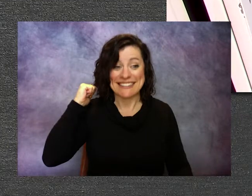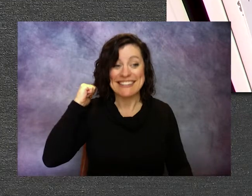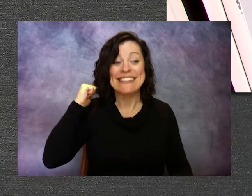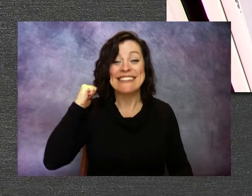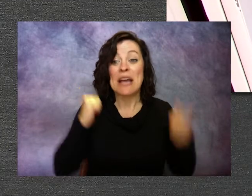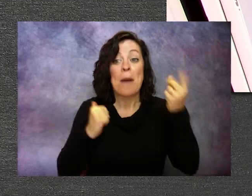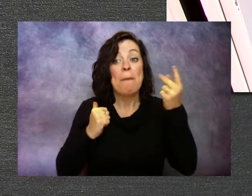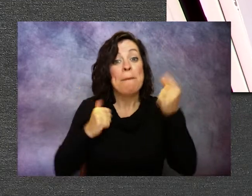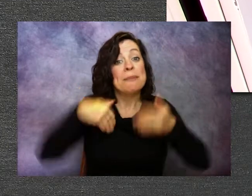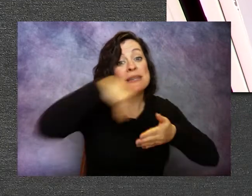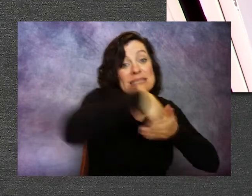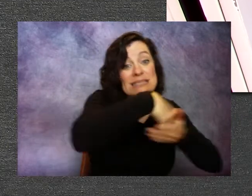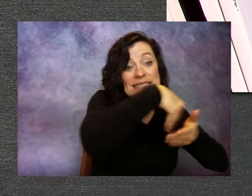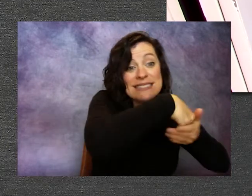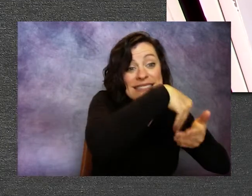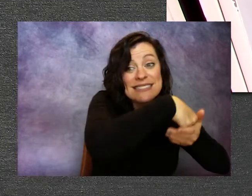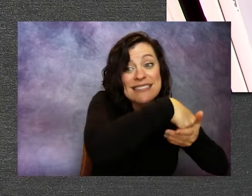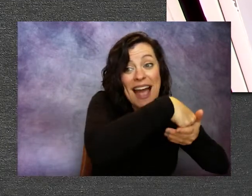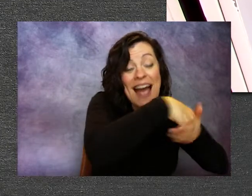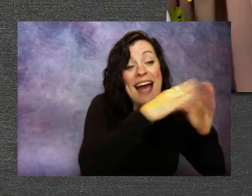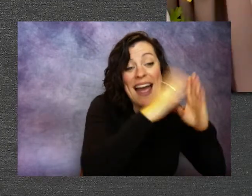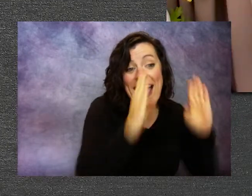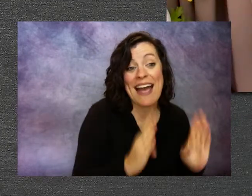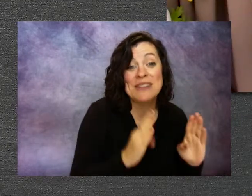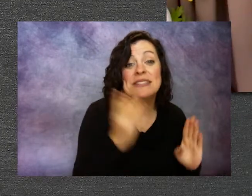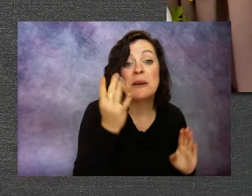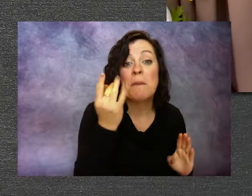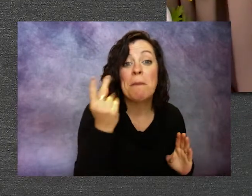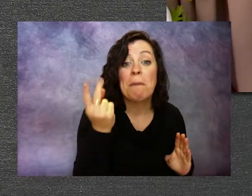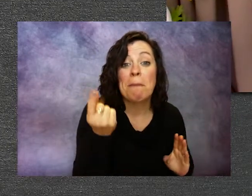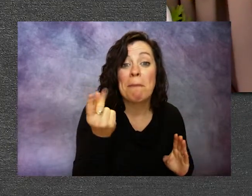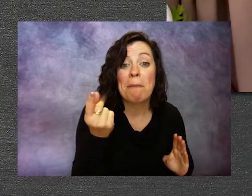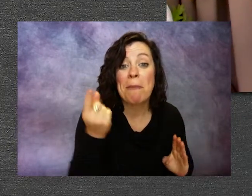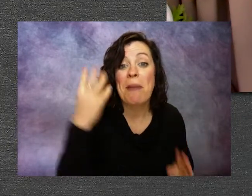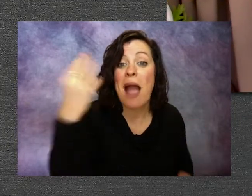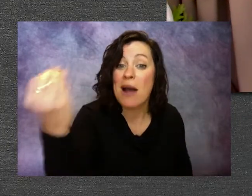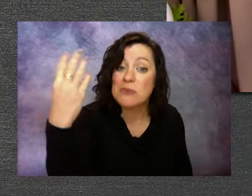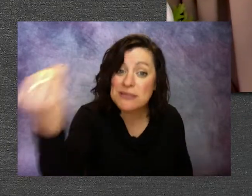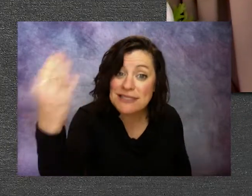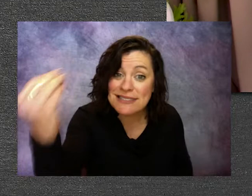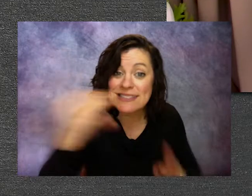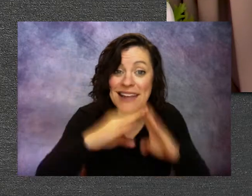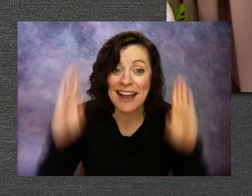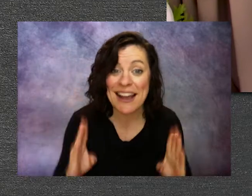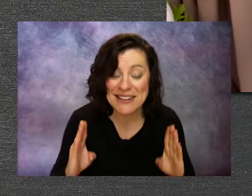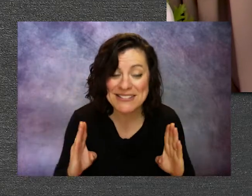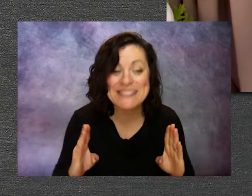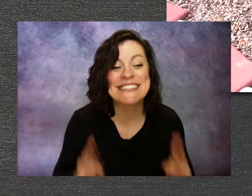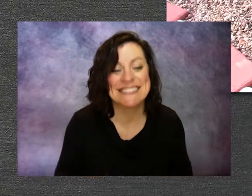Puppy in the house. Puppy out of the house.